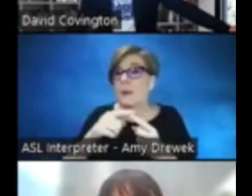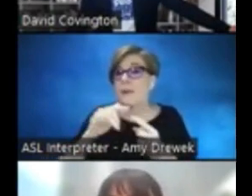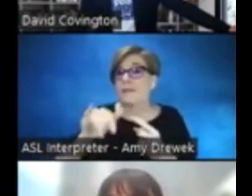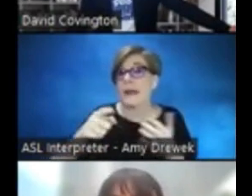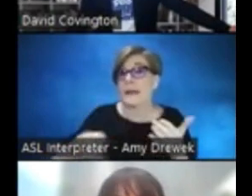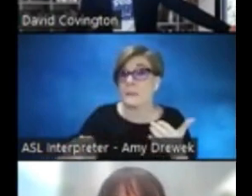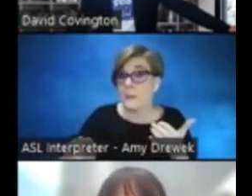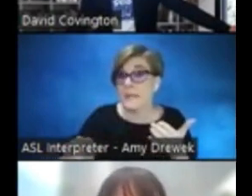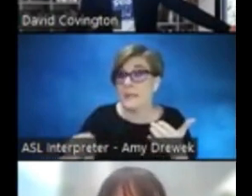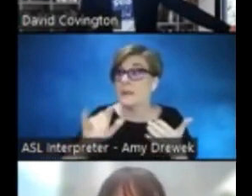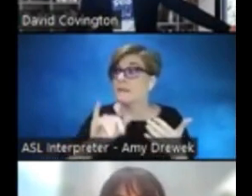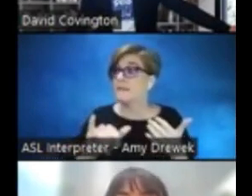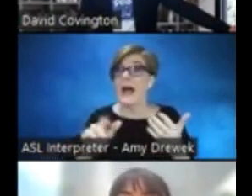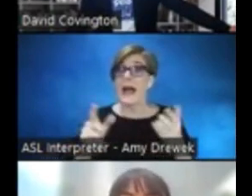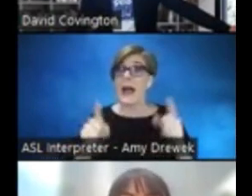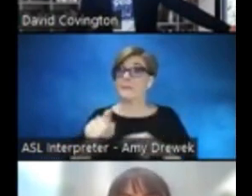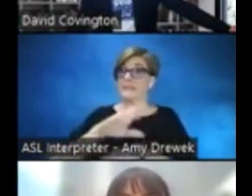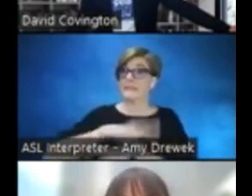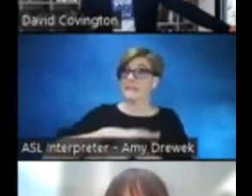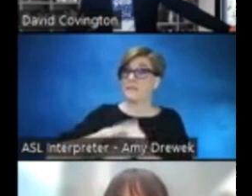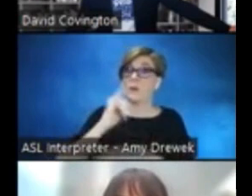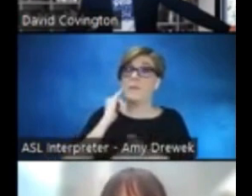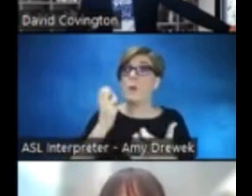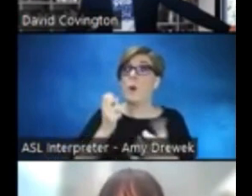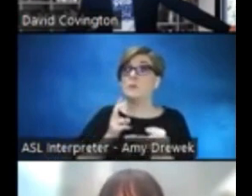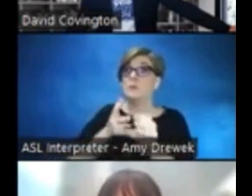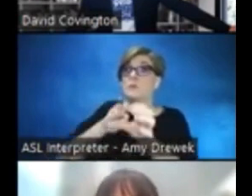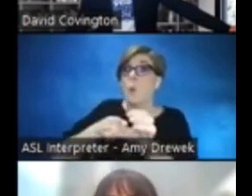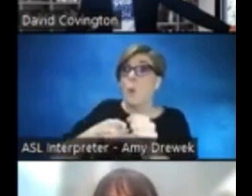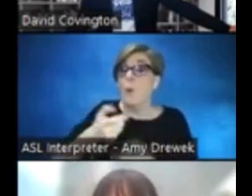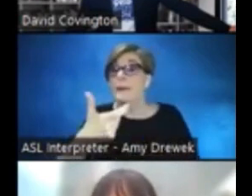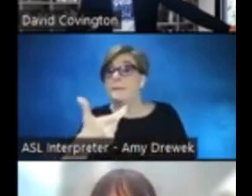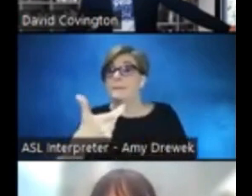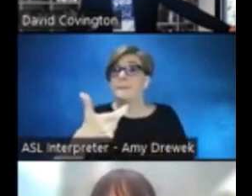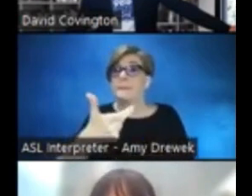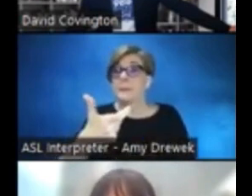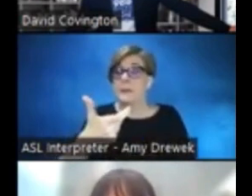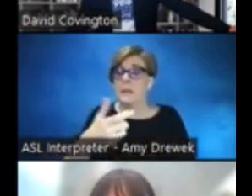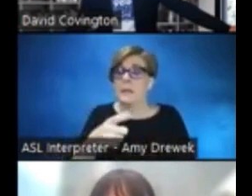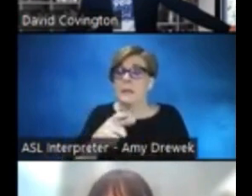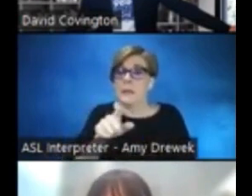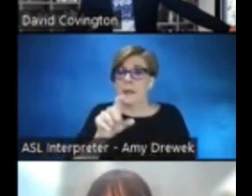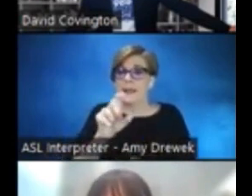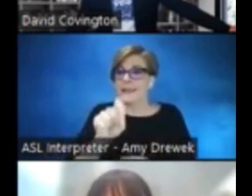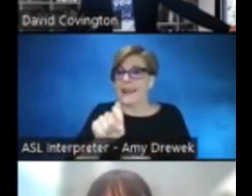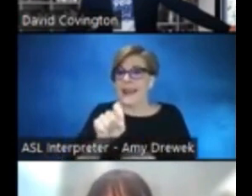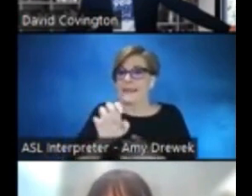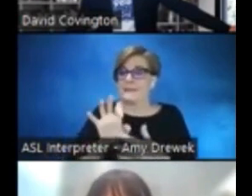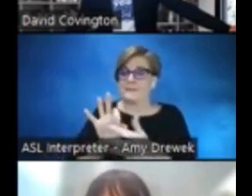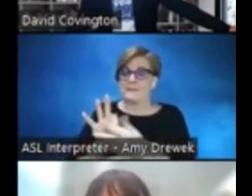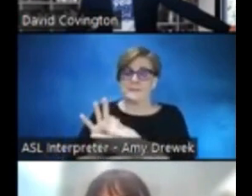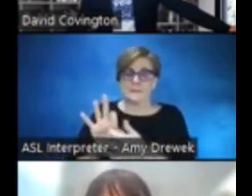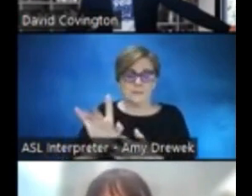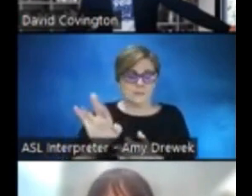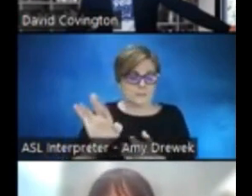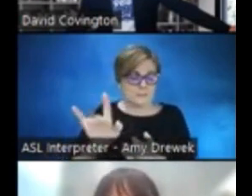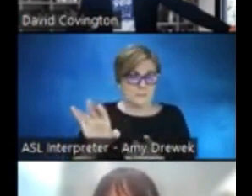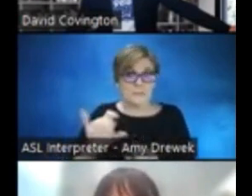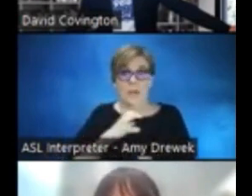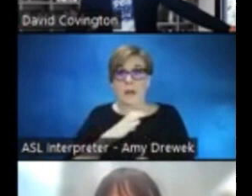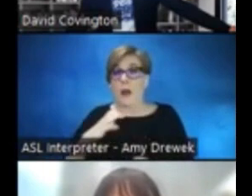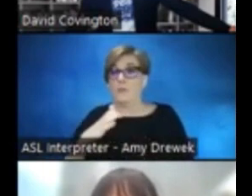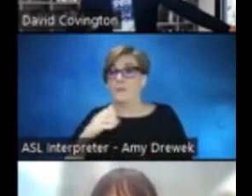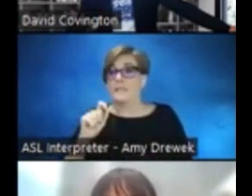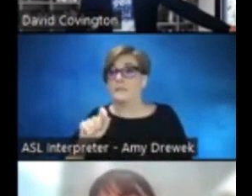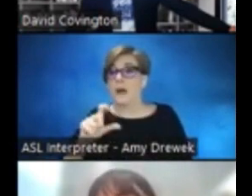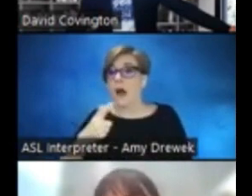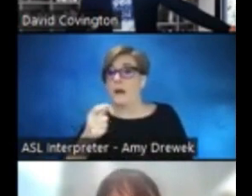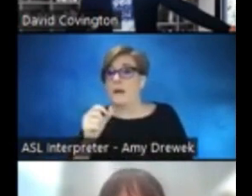IF YOU WANT TO TUNE IN, YOU CAN WATCH ON CONGRESS.GOV OR LIVE ON THEIR WEBSITE.